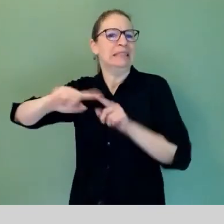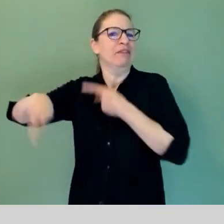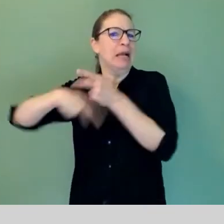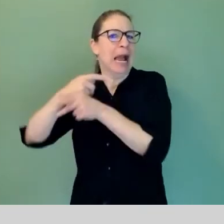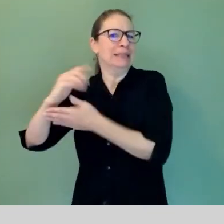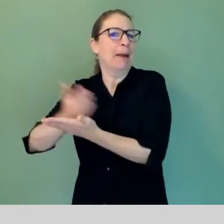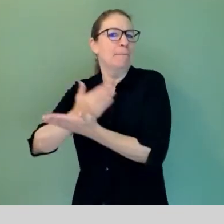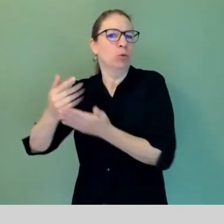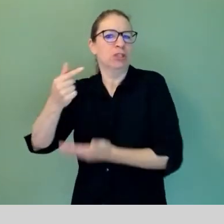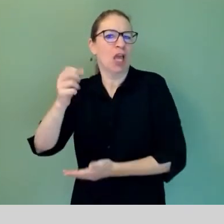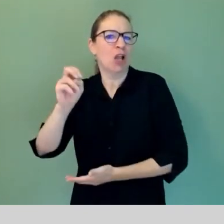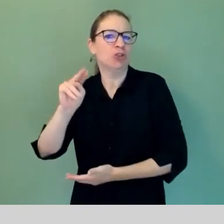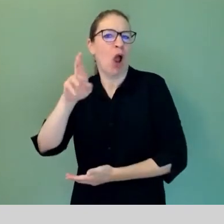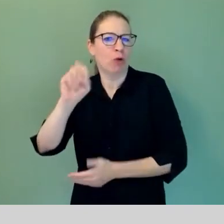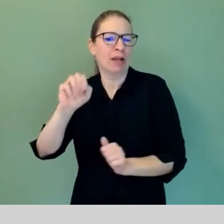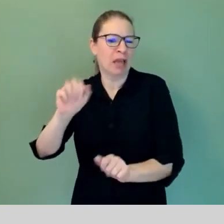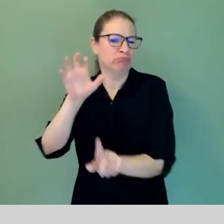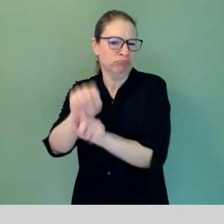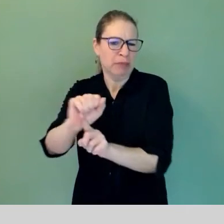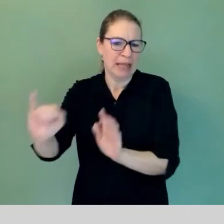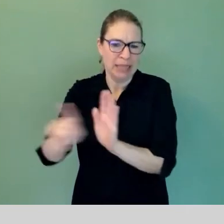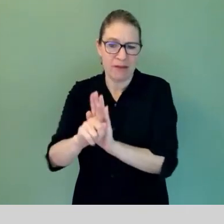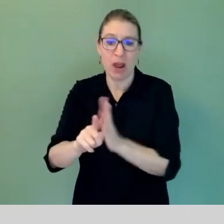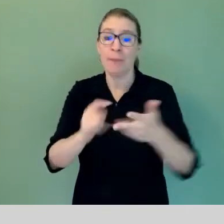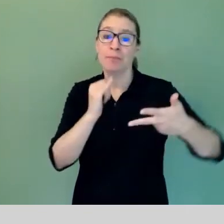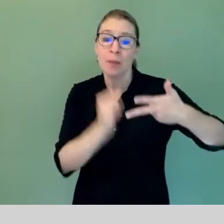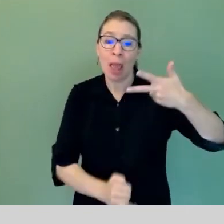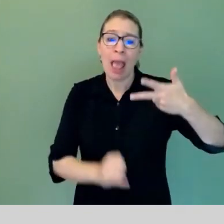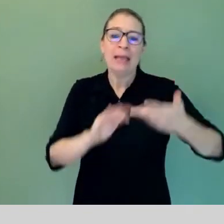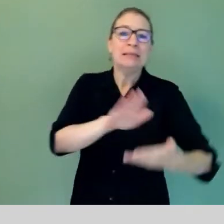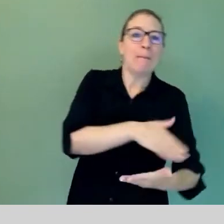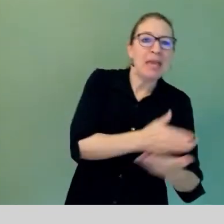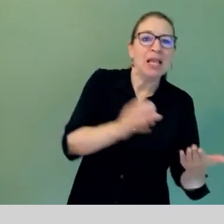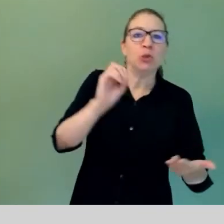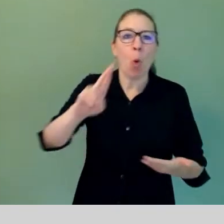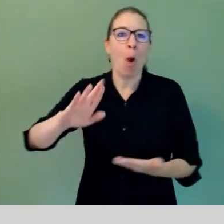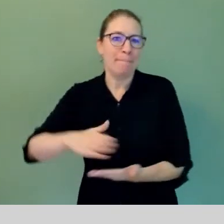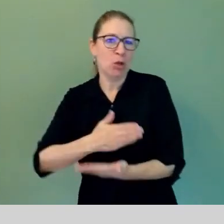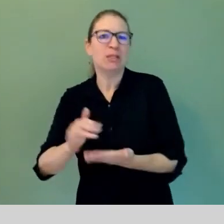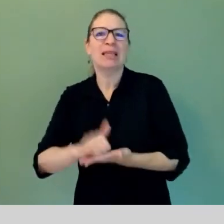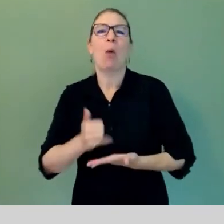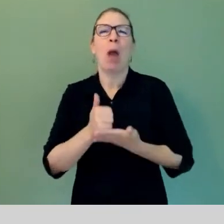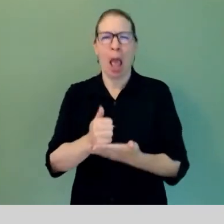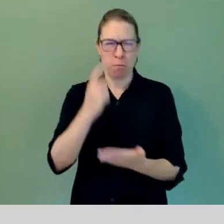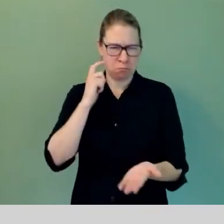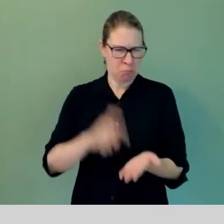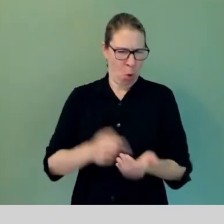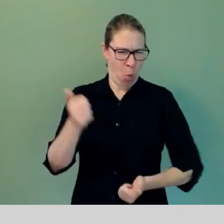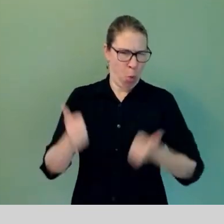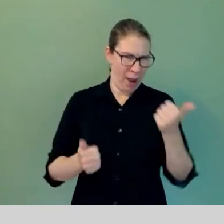and another one to do speech versus music words as both sounds classification. So it will be able to decipher your audio